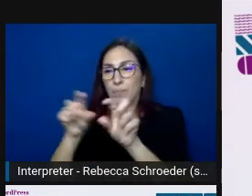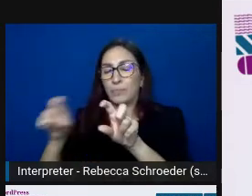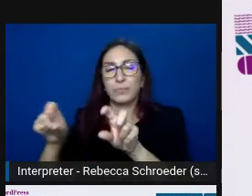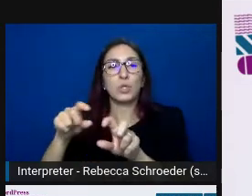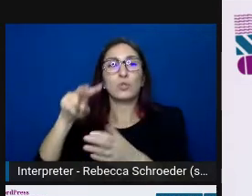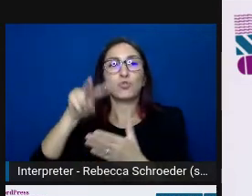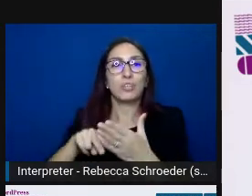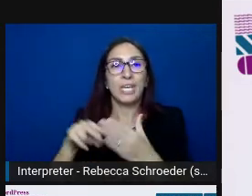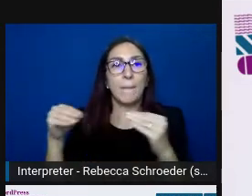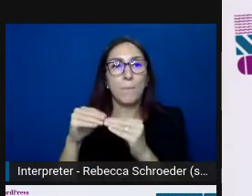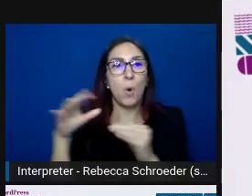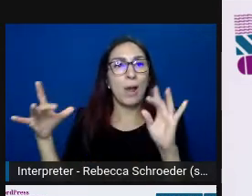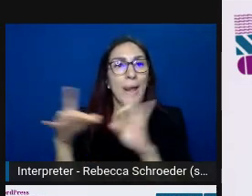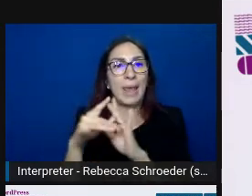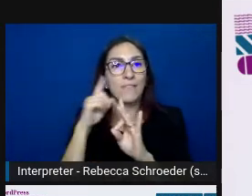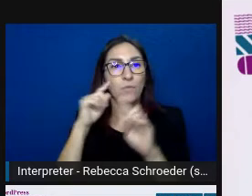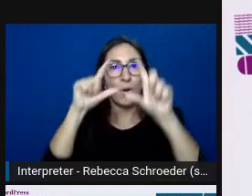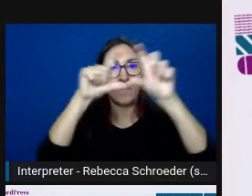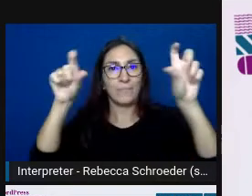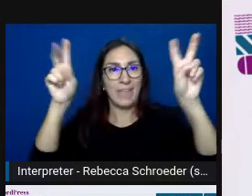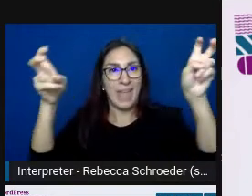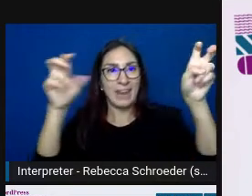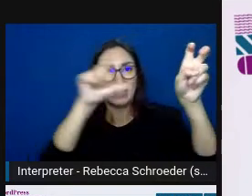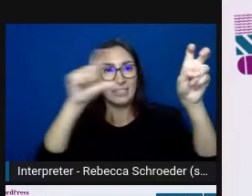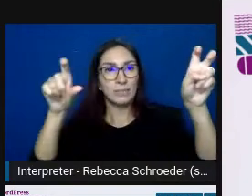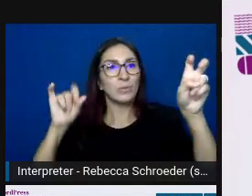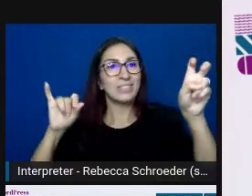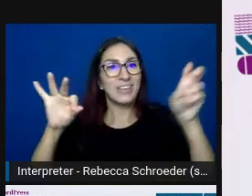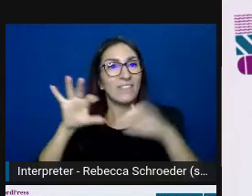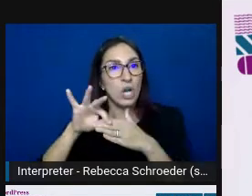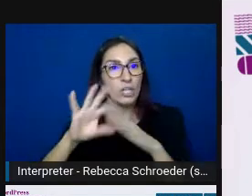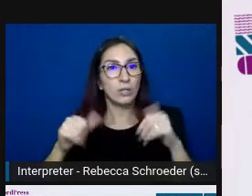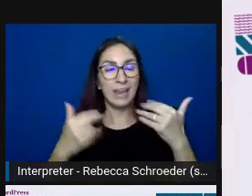because we have the content providers just add in the words and not make links themselves.